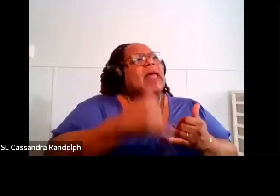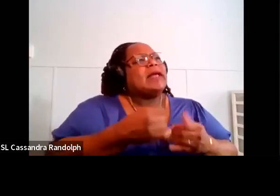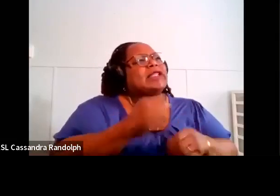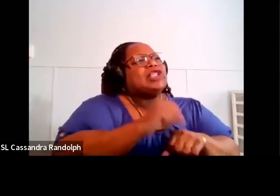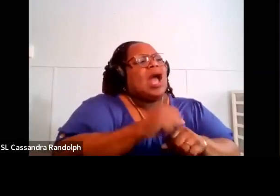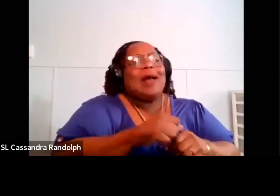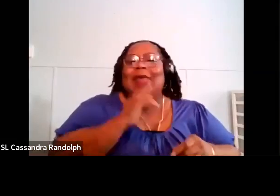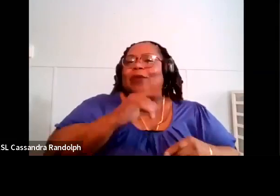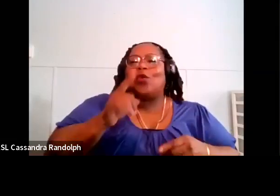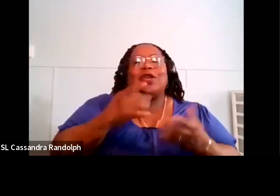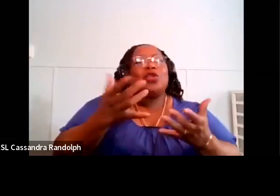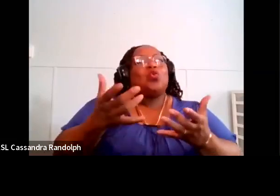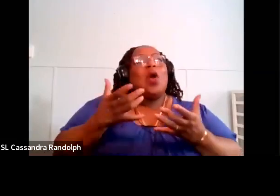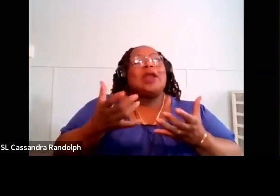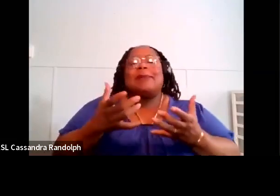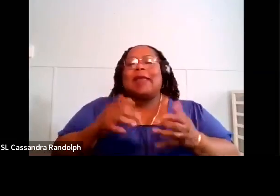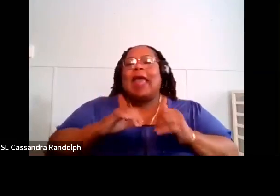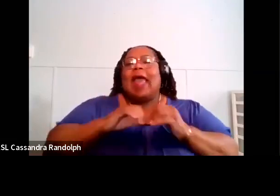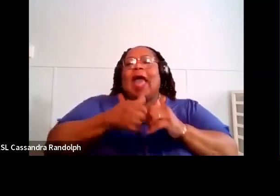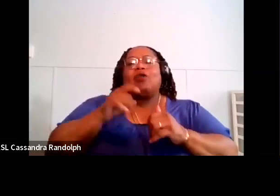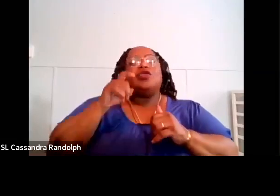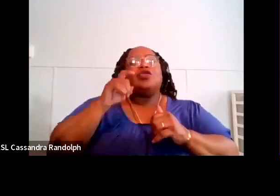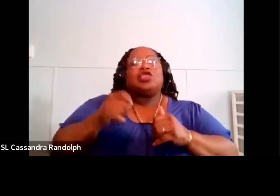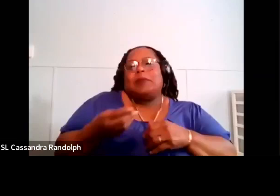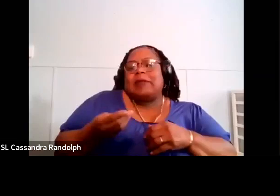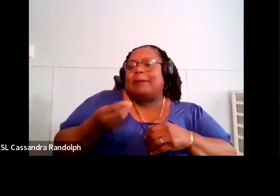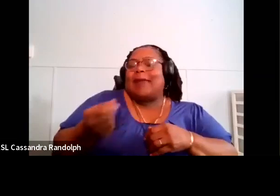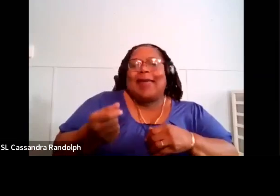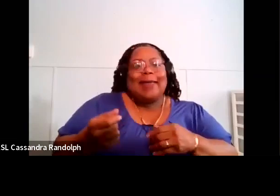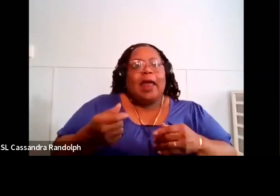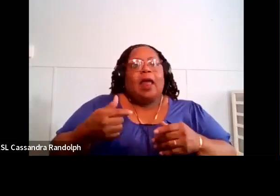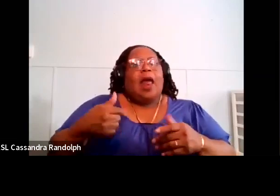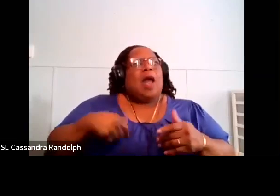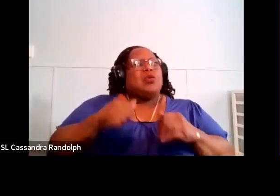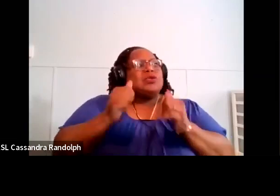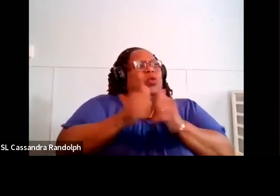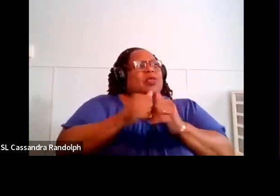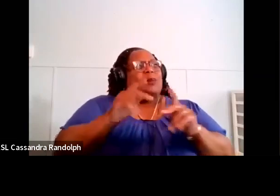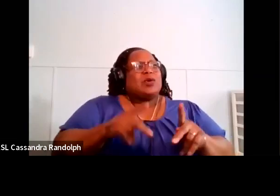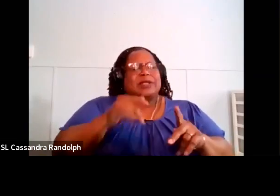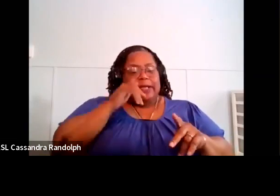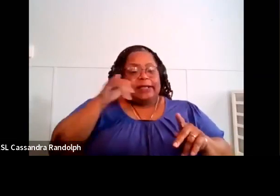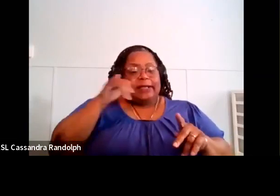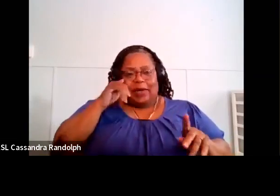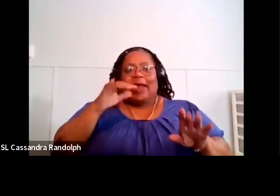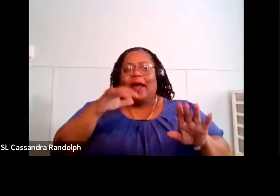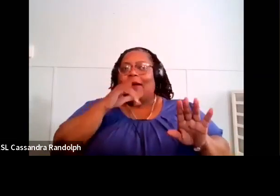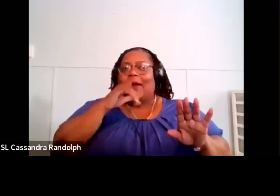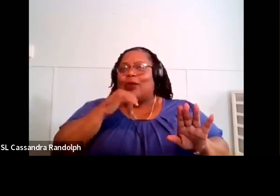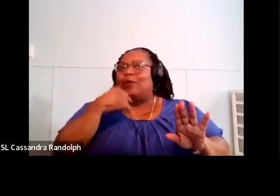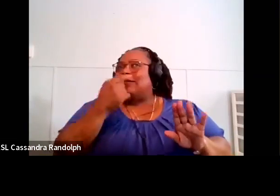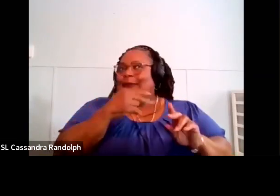fact that we are persistently underpaid in the